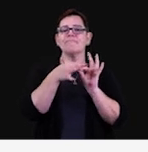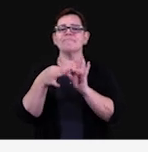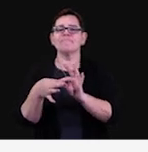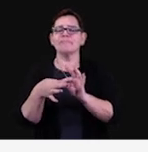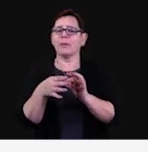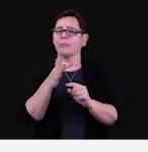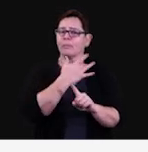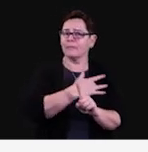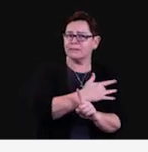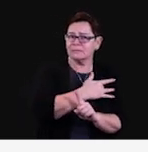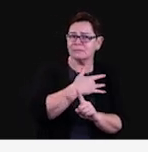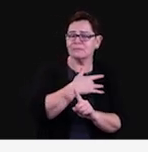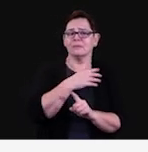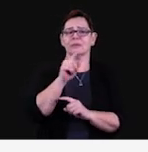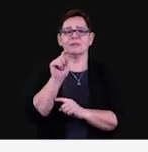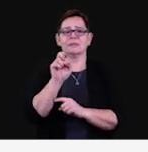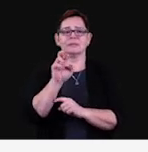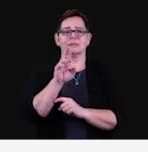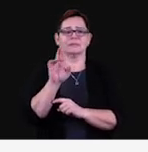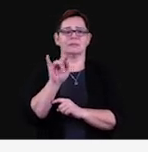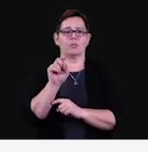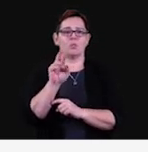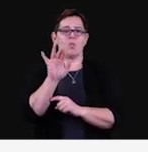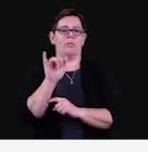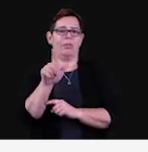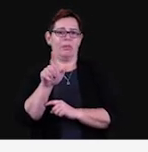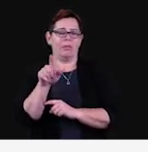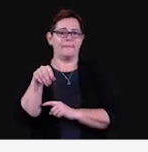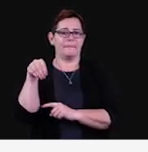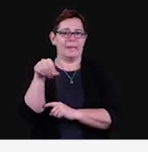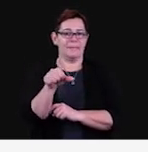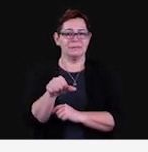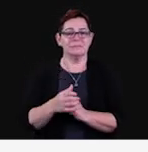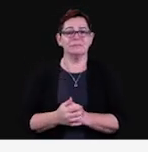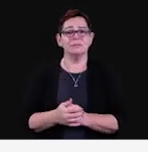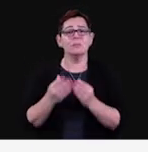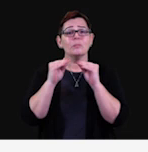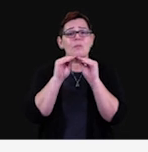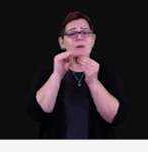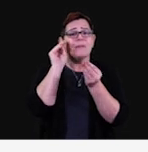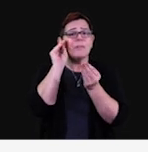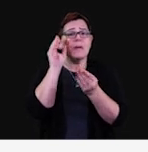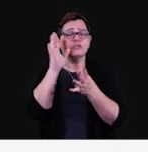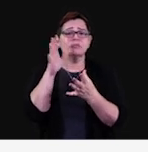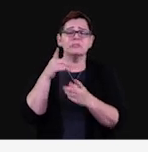canada.ca/child-family-benefits.